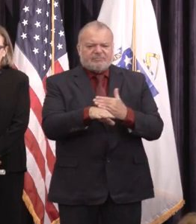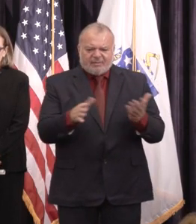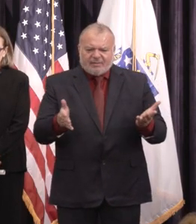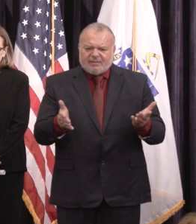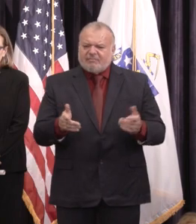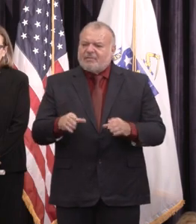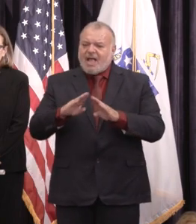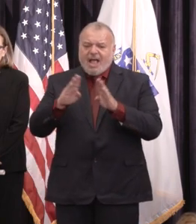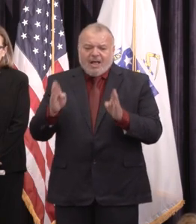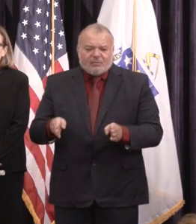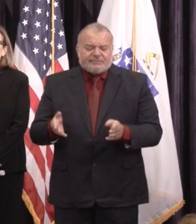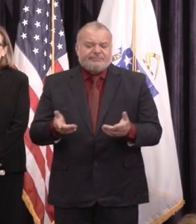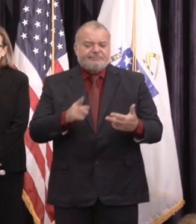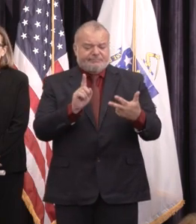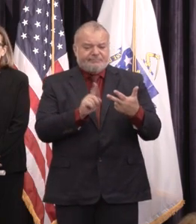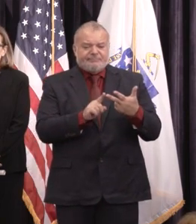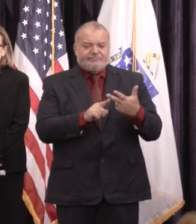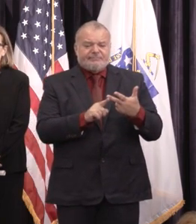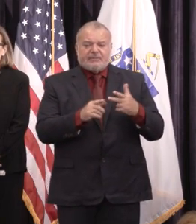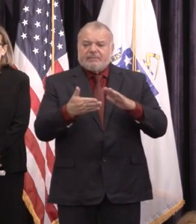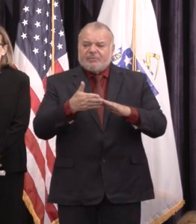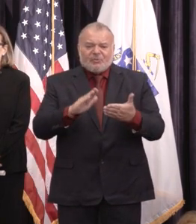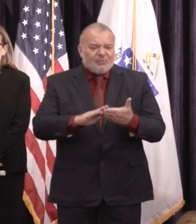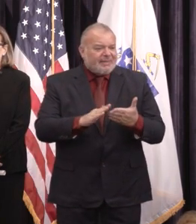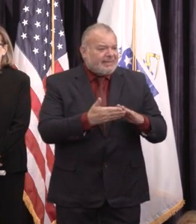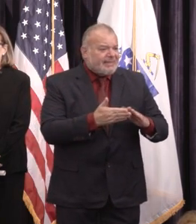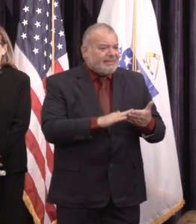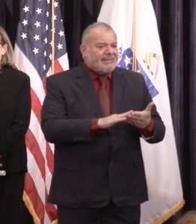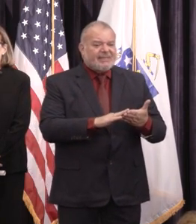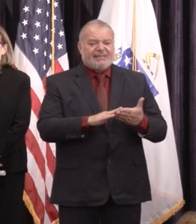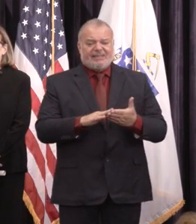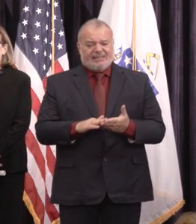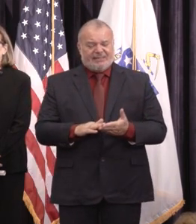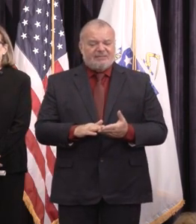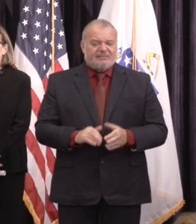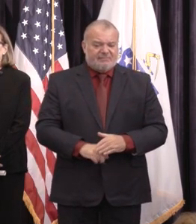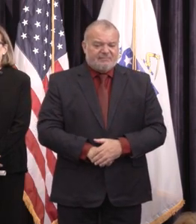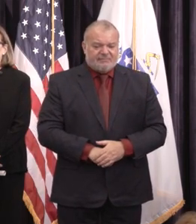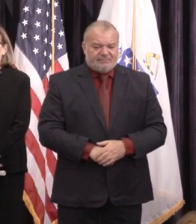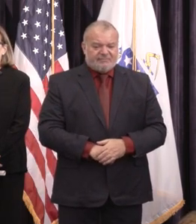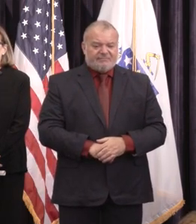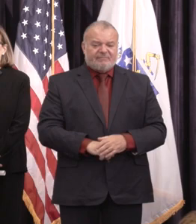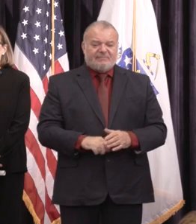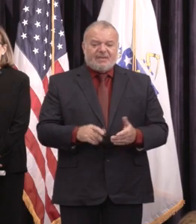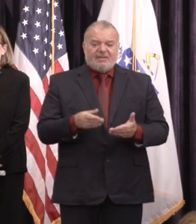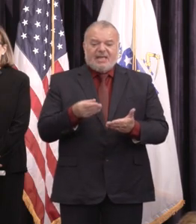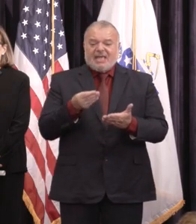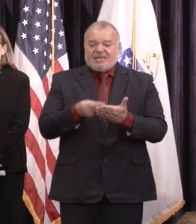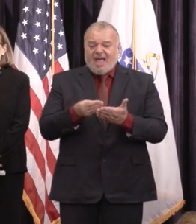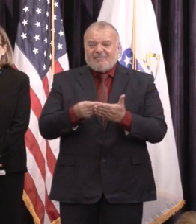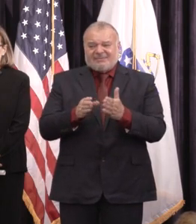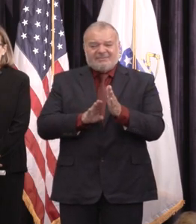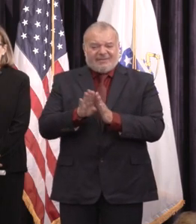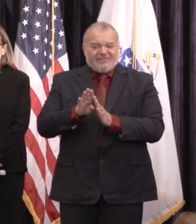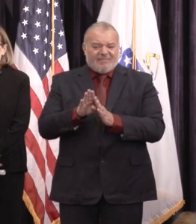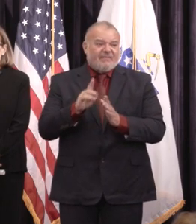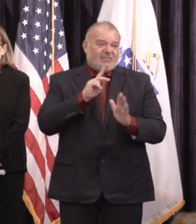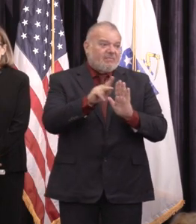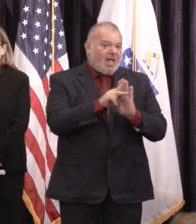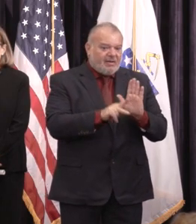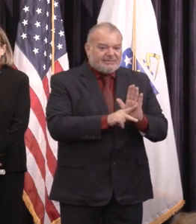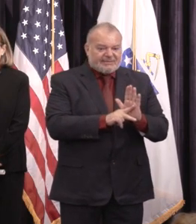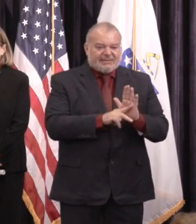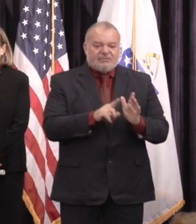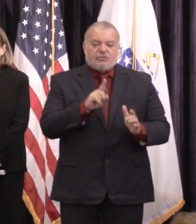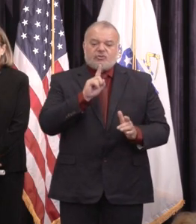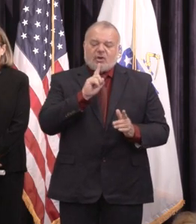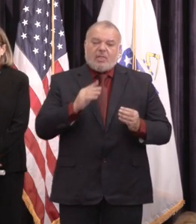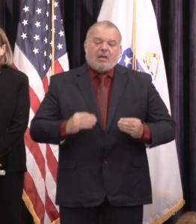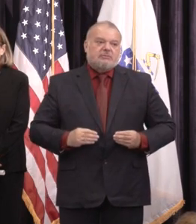the focusing on community and the economic opportunities that change people's lives